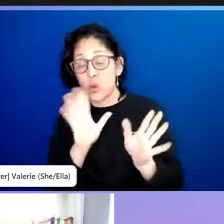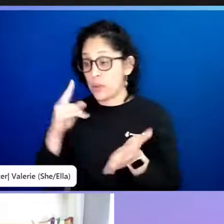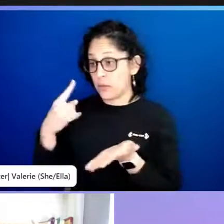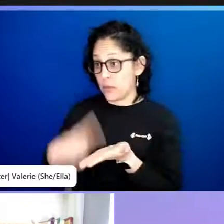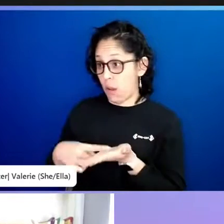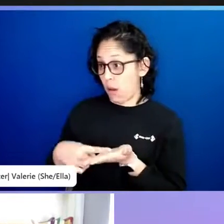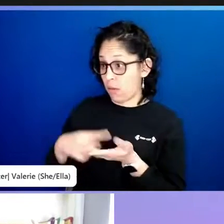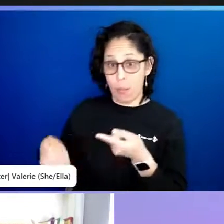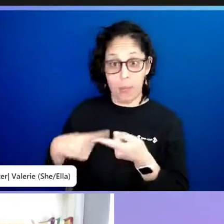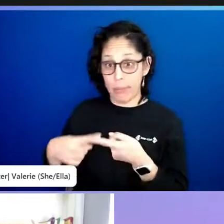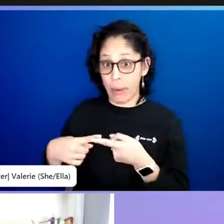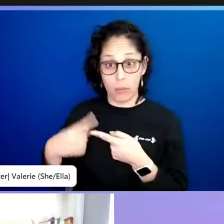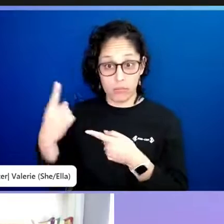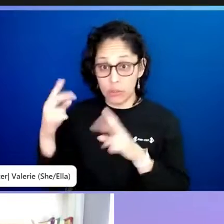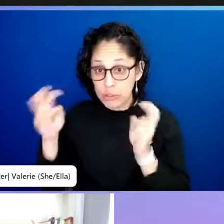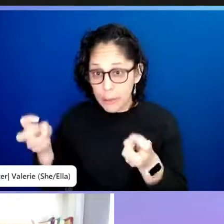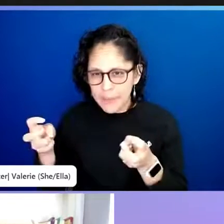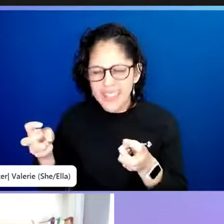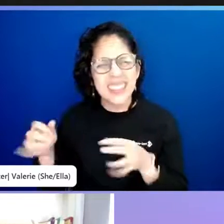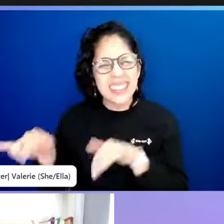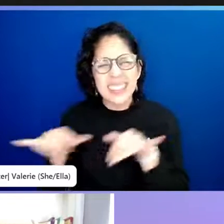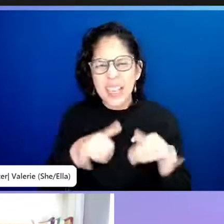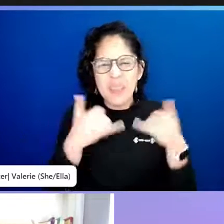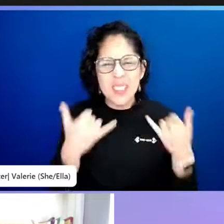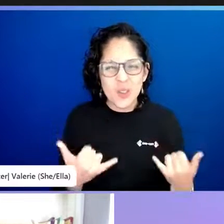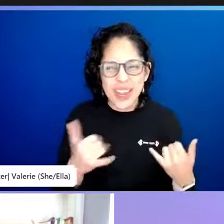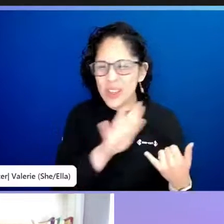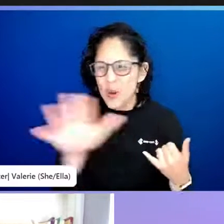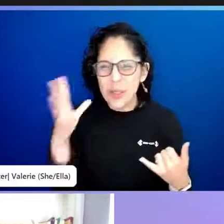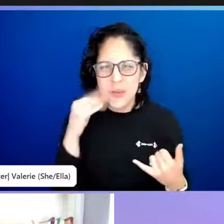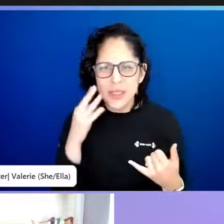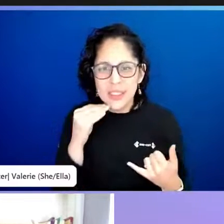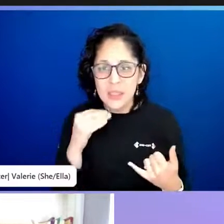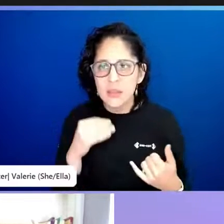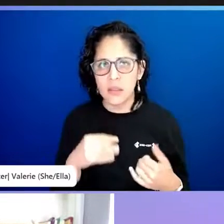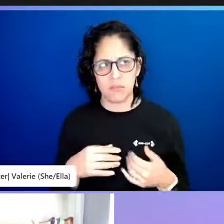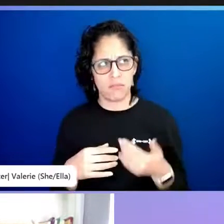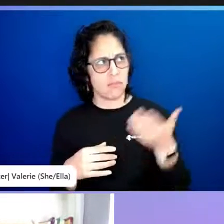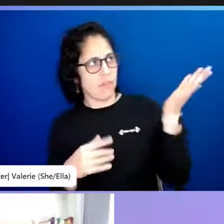with you all today we talk about how those needs can apply in our own lives and how